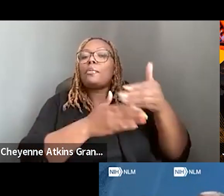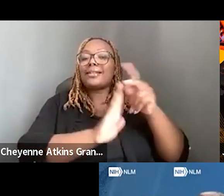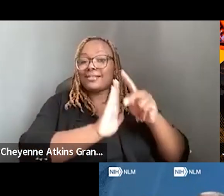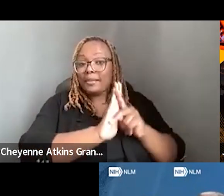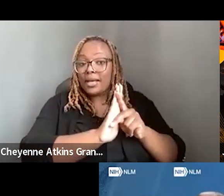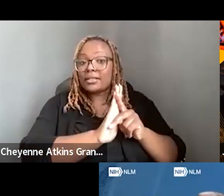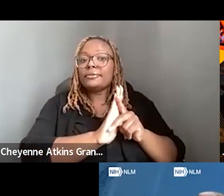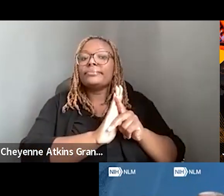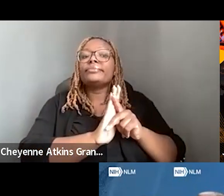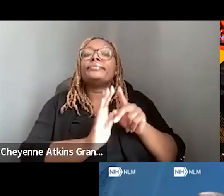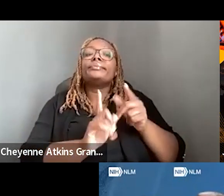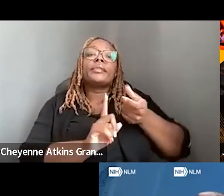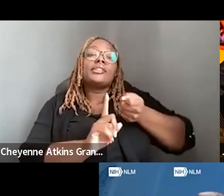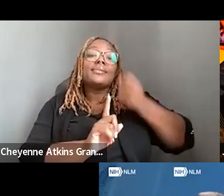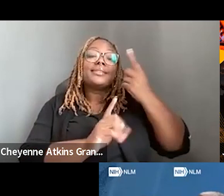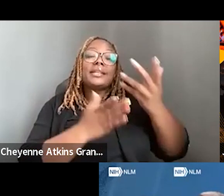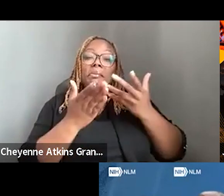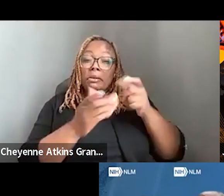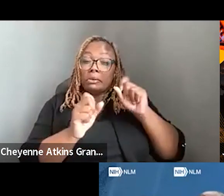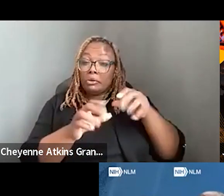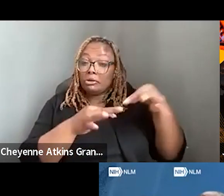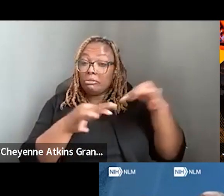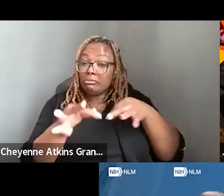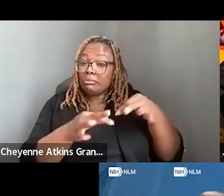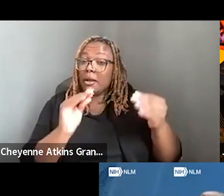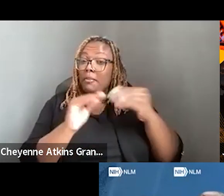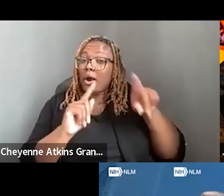But perhaps you could talk a little bit about the major differences